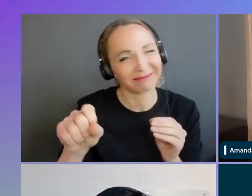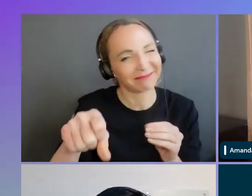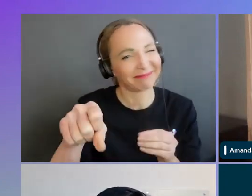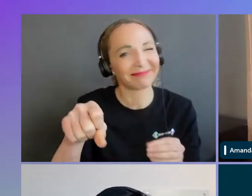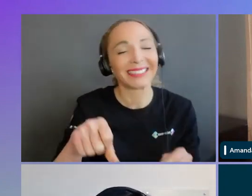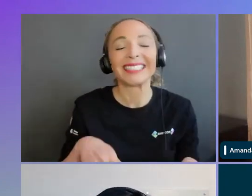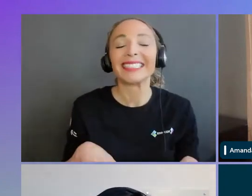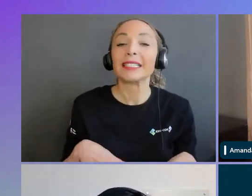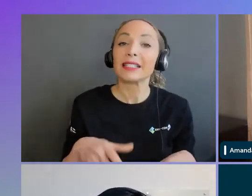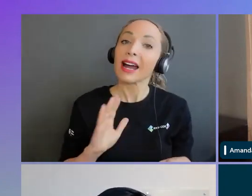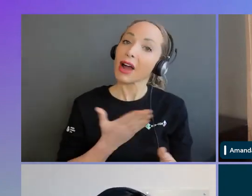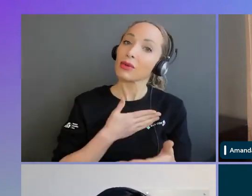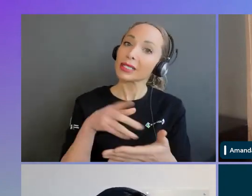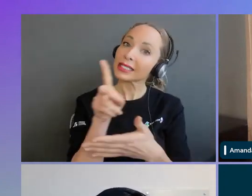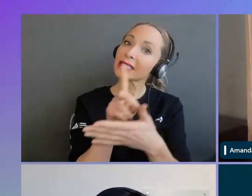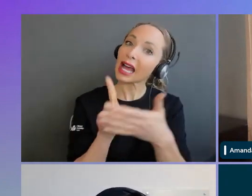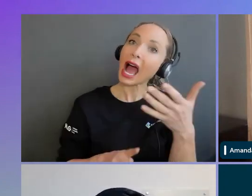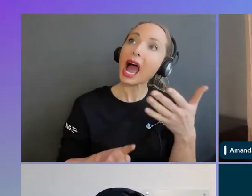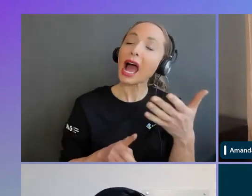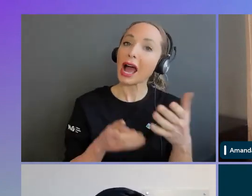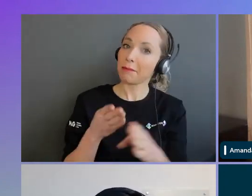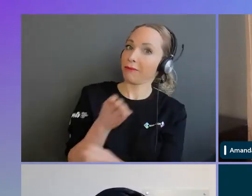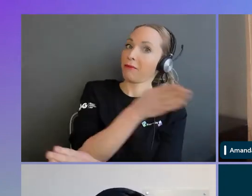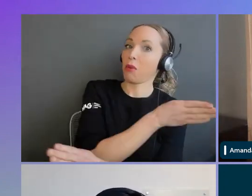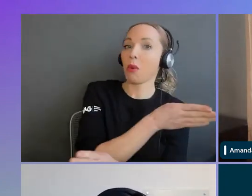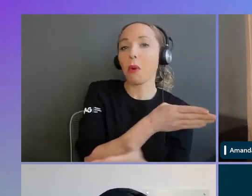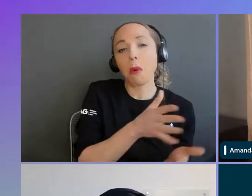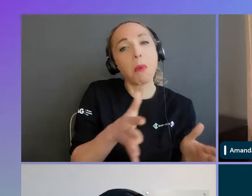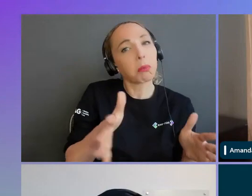pretty accessible already. That was kind of our our foundation,